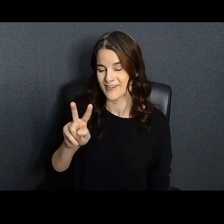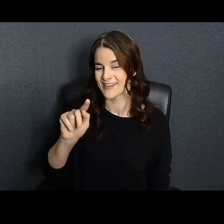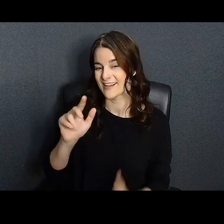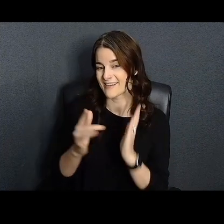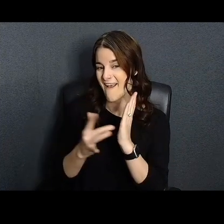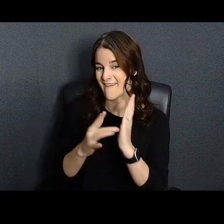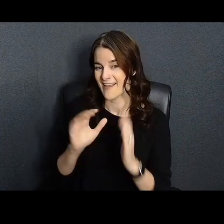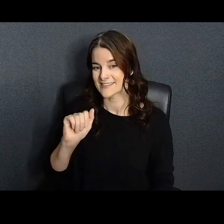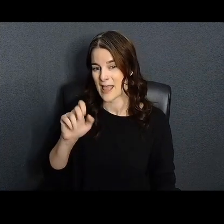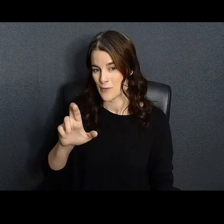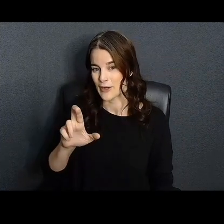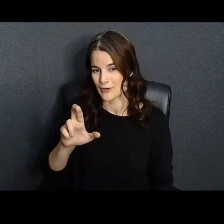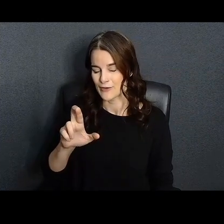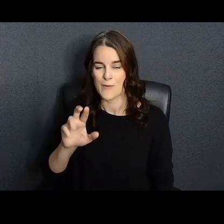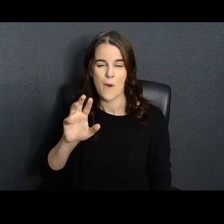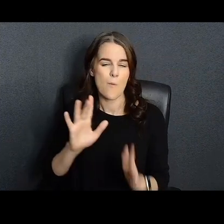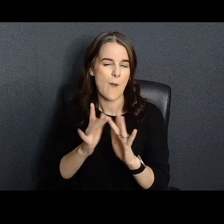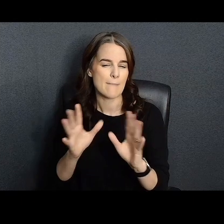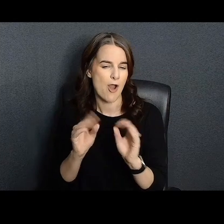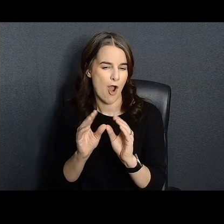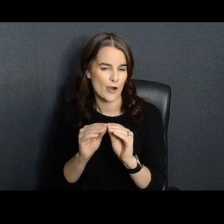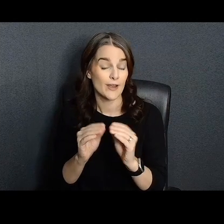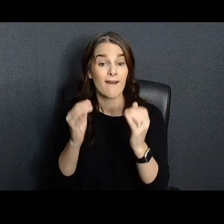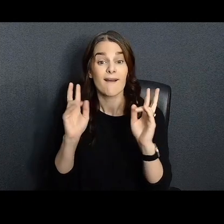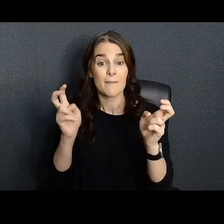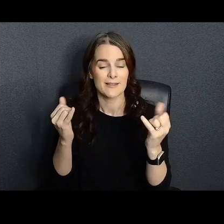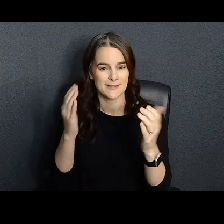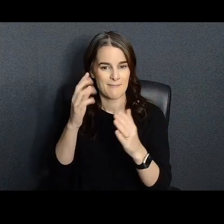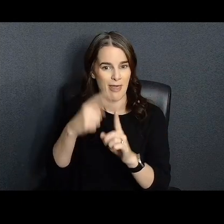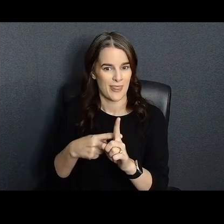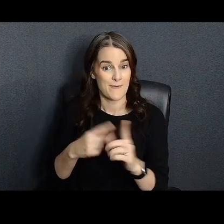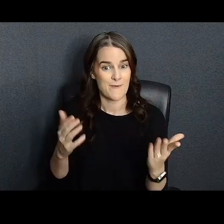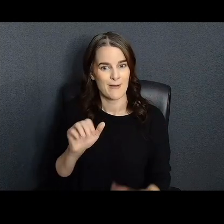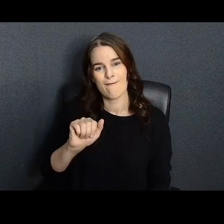Accelerator webinar. Our topic this month is Alternative and Augmentative